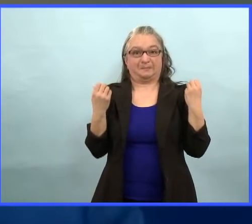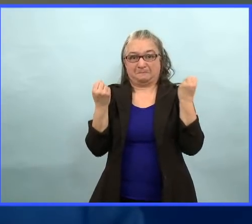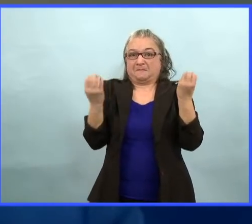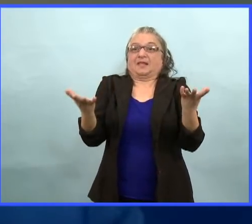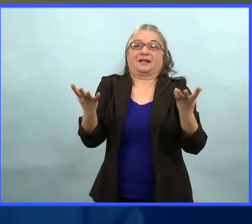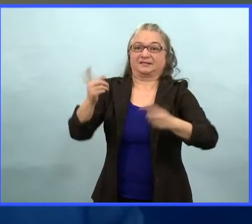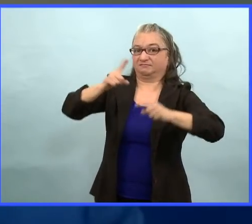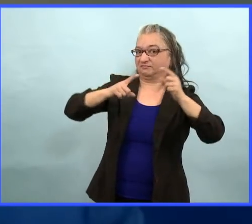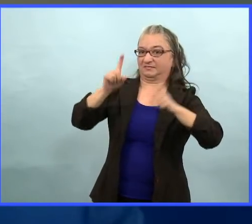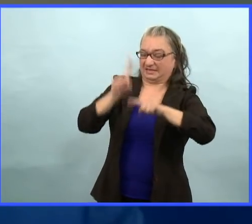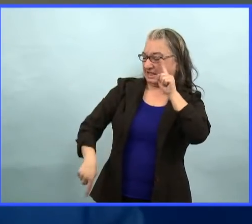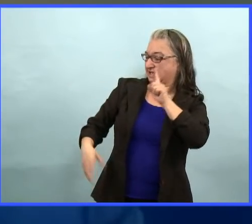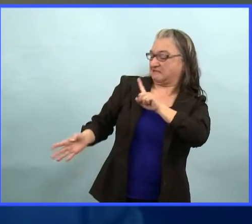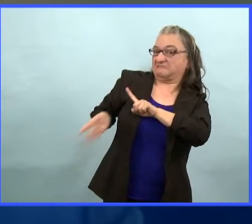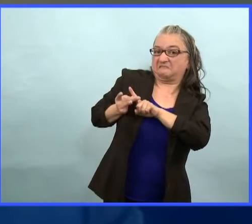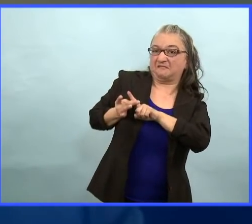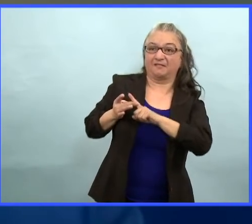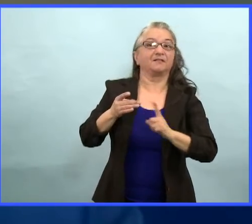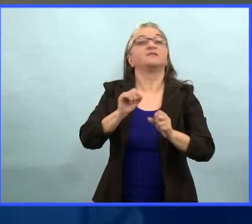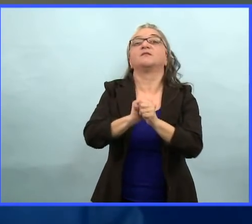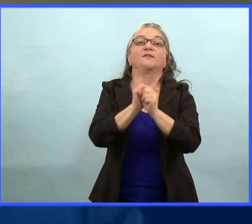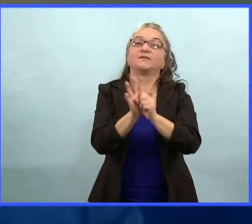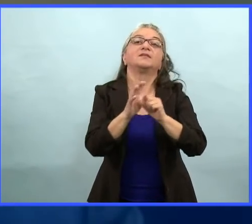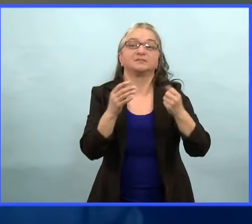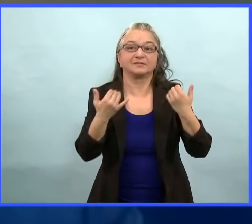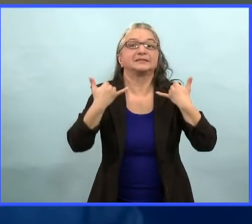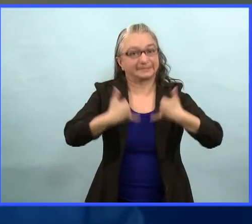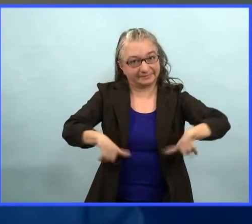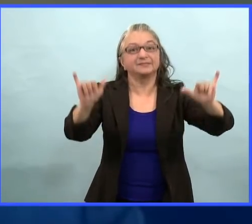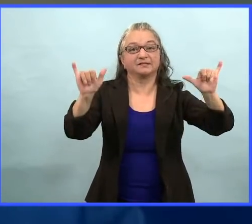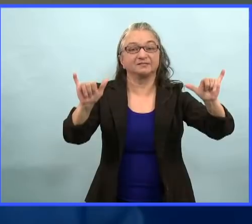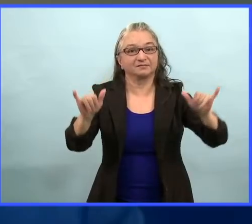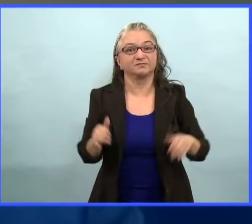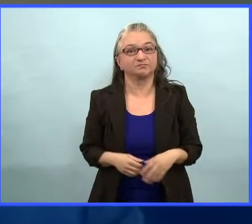as we return to more normal activities giving thought to our interactions